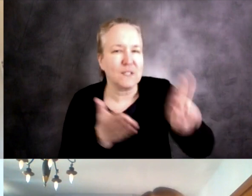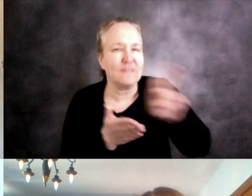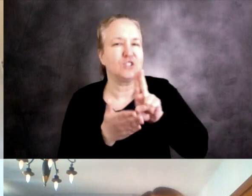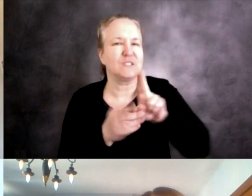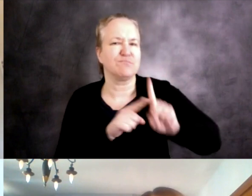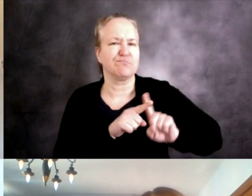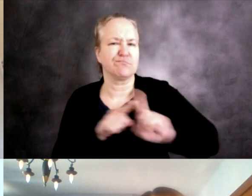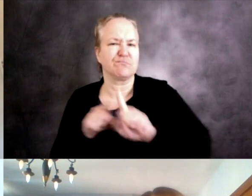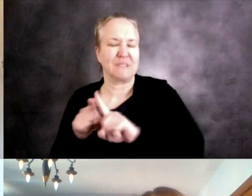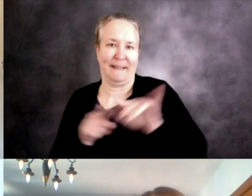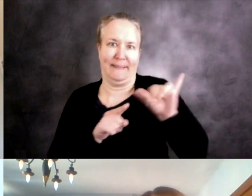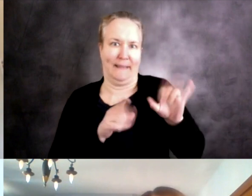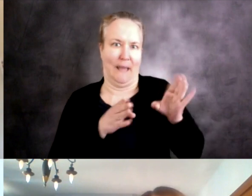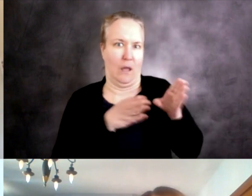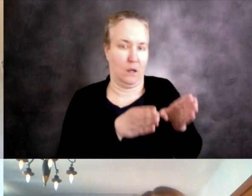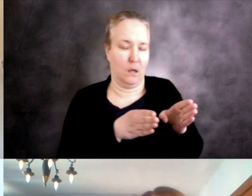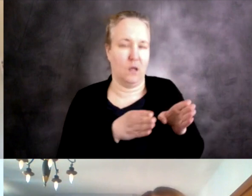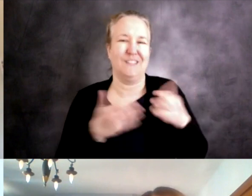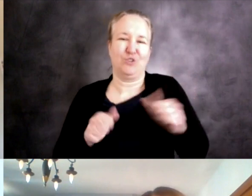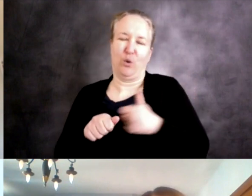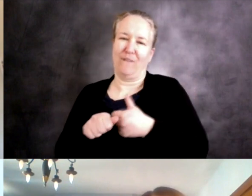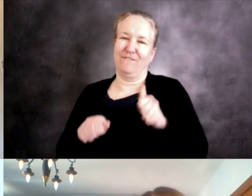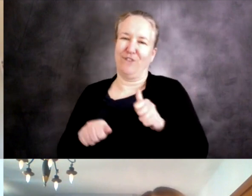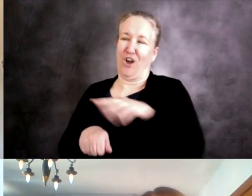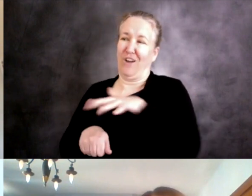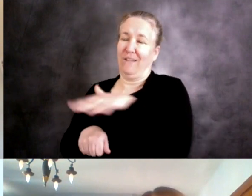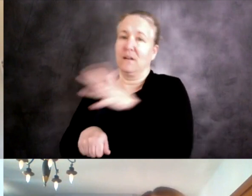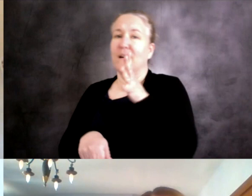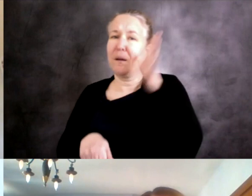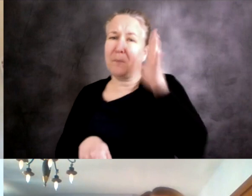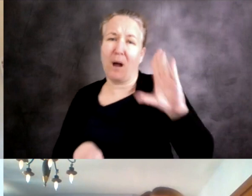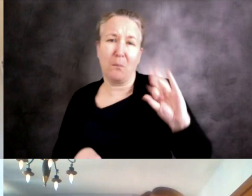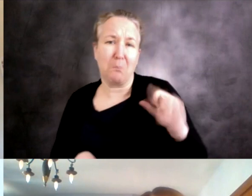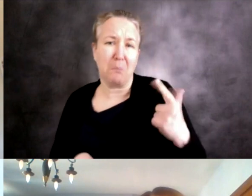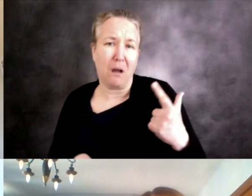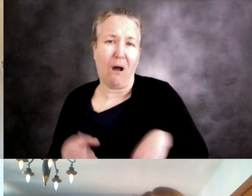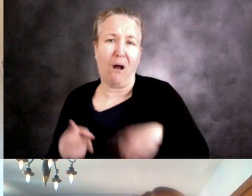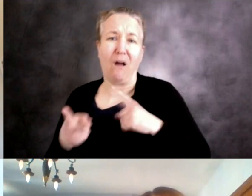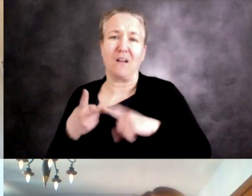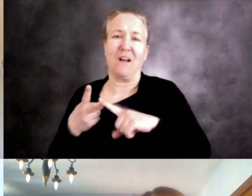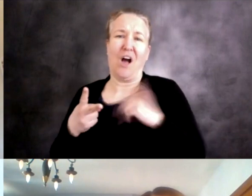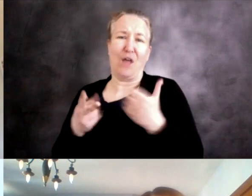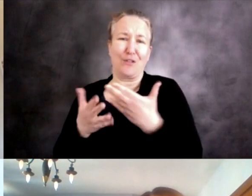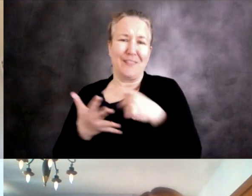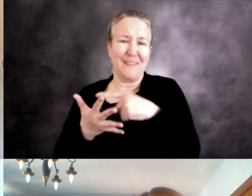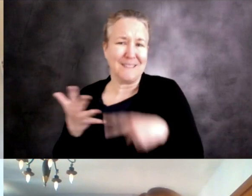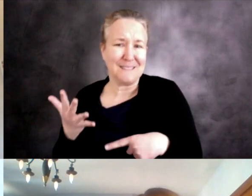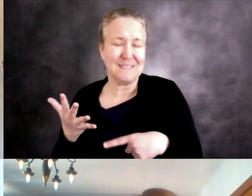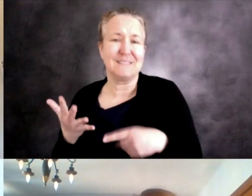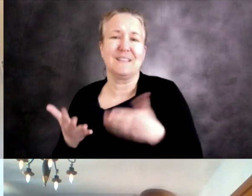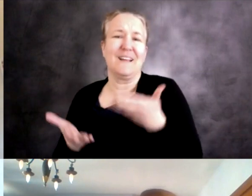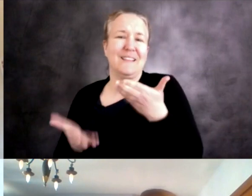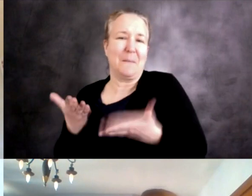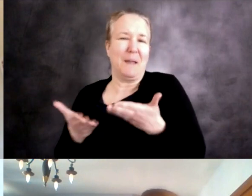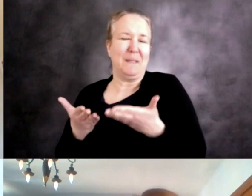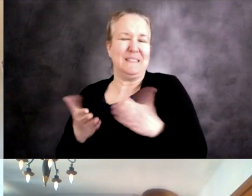and try to stay away from parent blogs or just things that might be very specific to certain